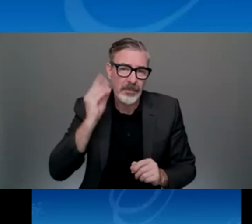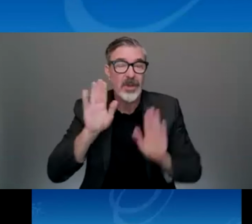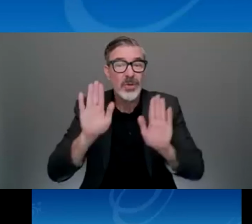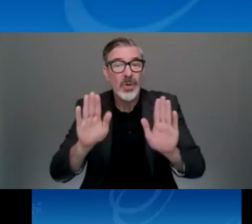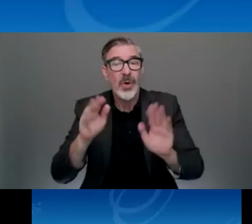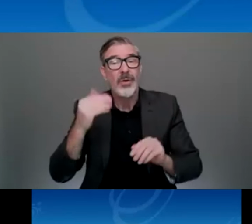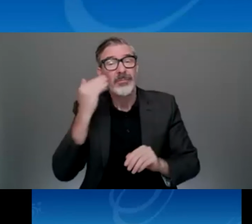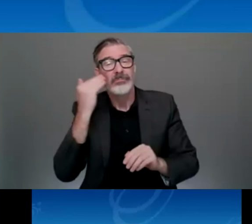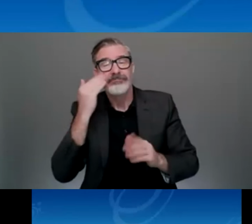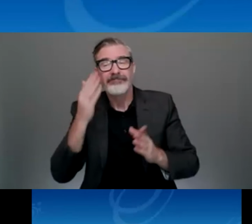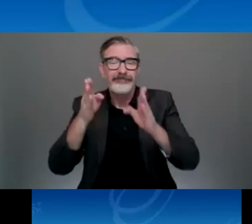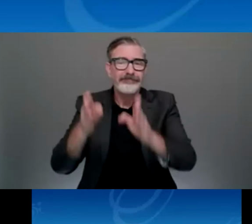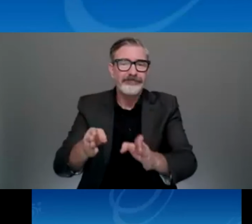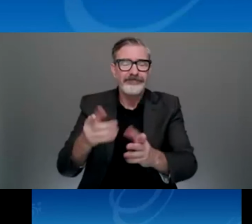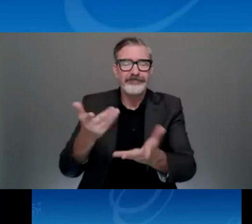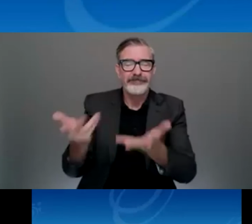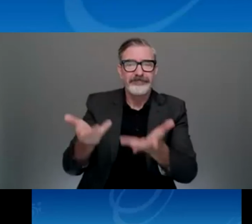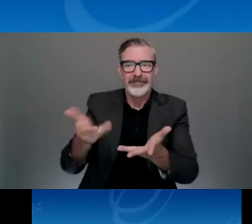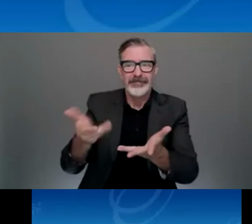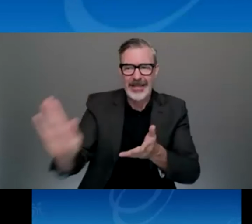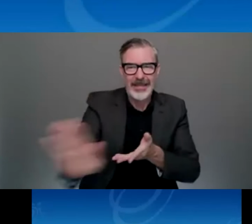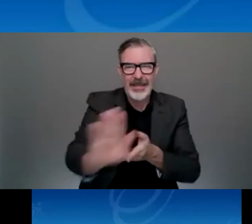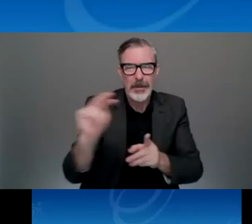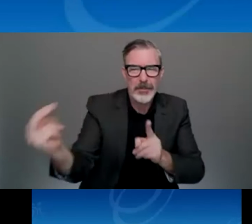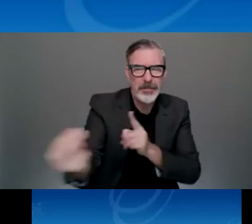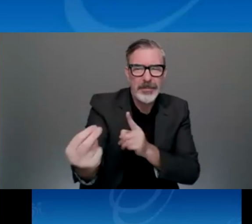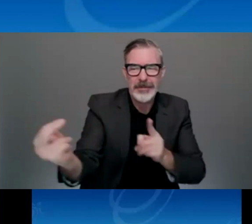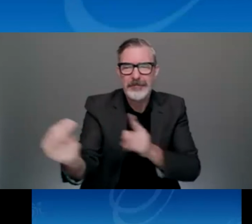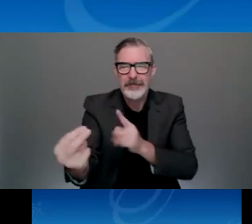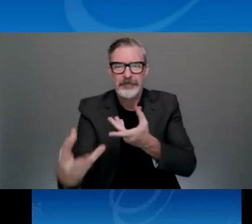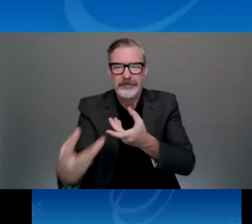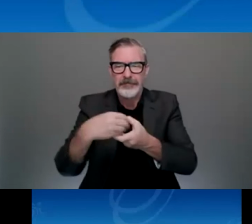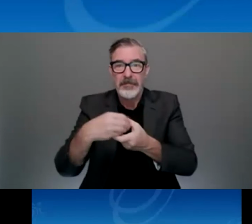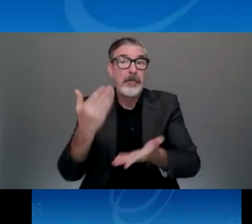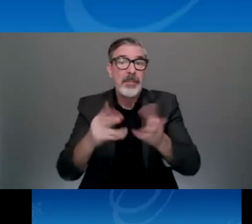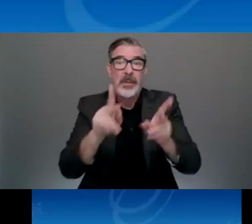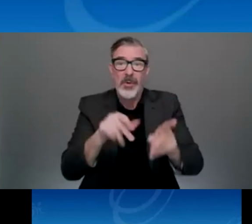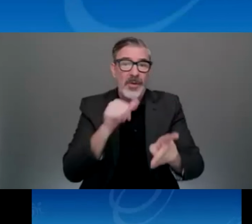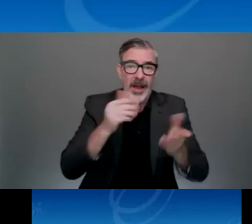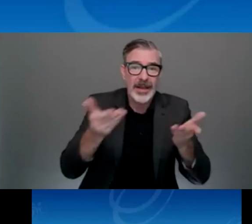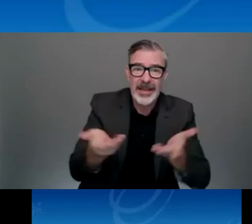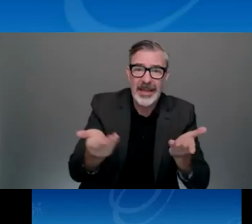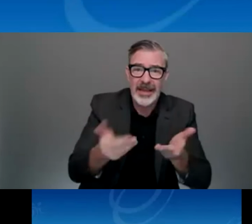how do I incorporate the voices and perspectives of people who are maybe not in the room, people who should be in the room,